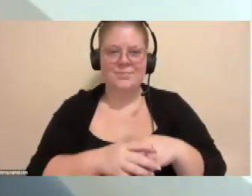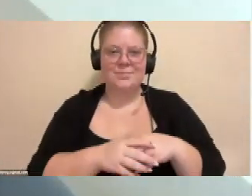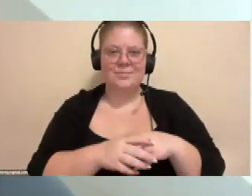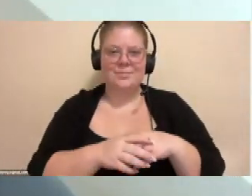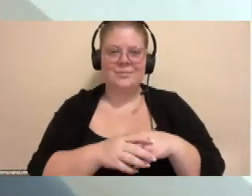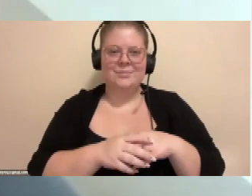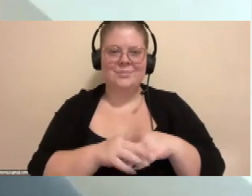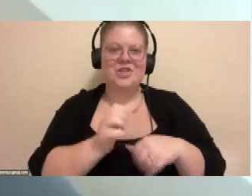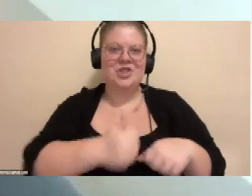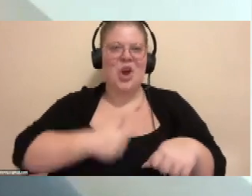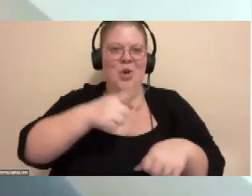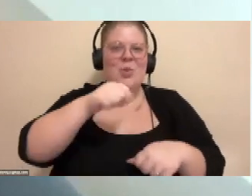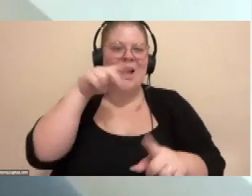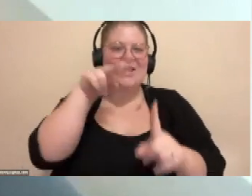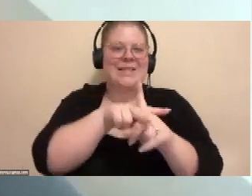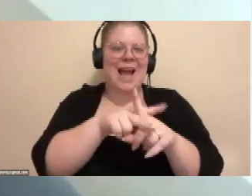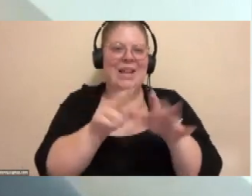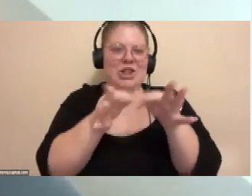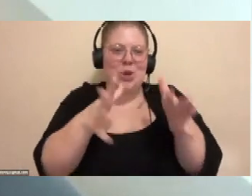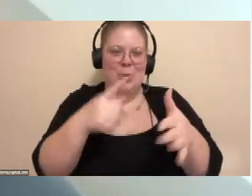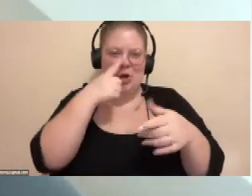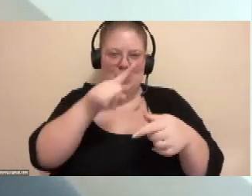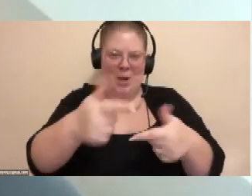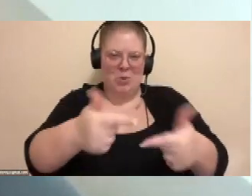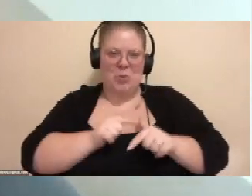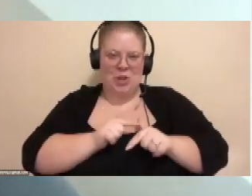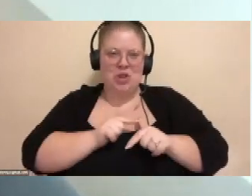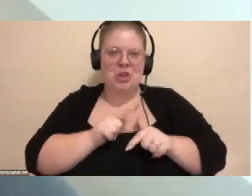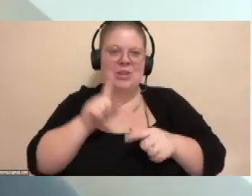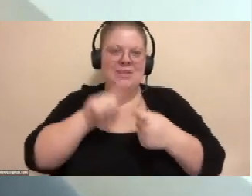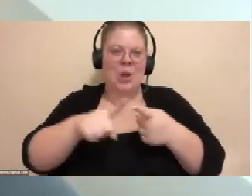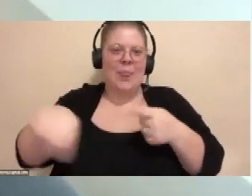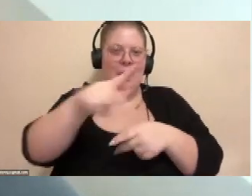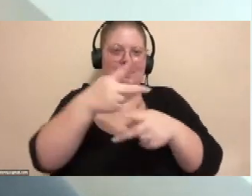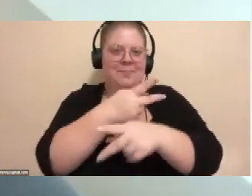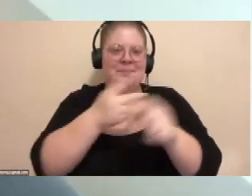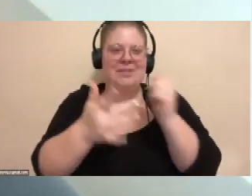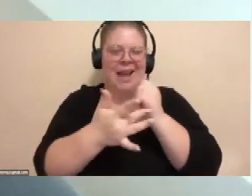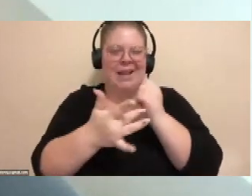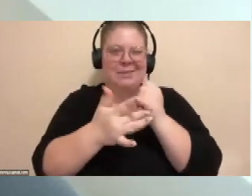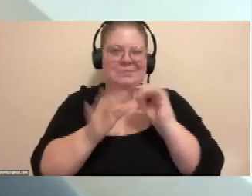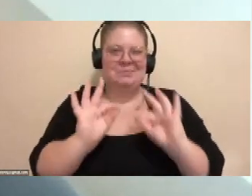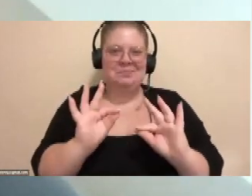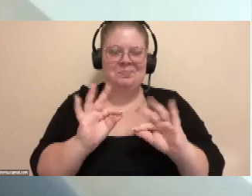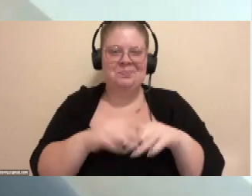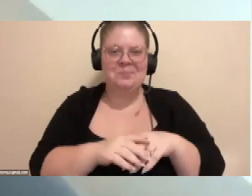that increasingly I've come to understand that there is a gap in